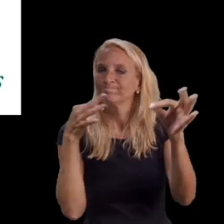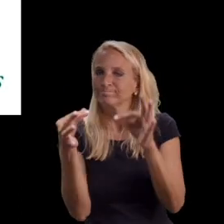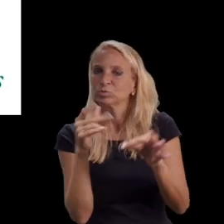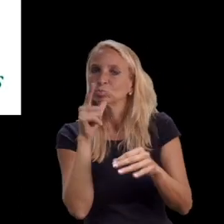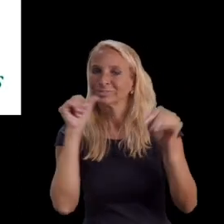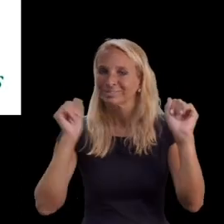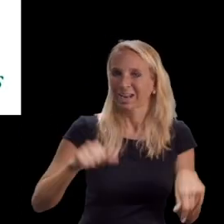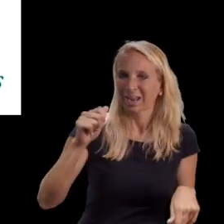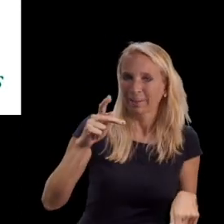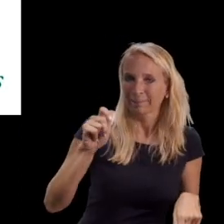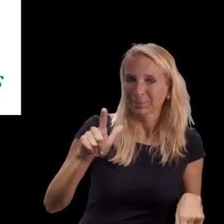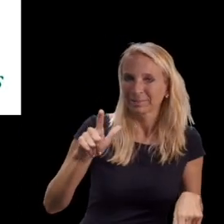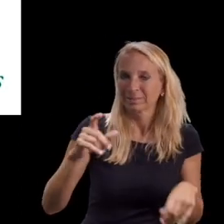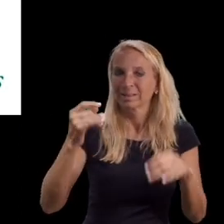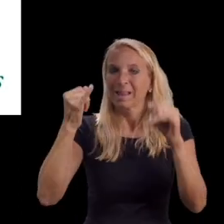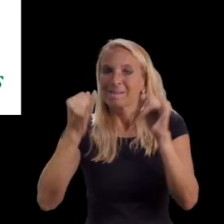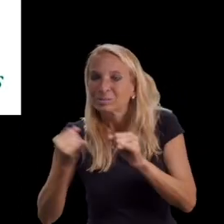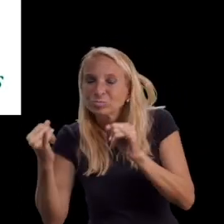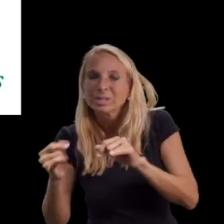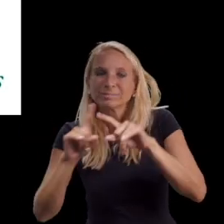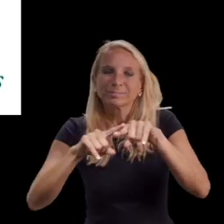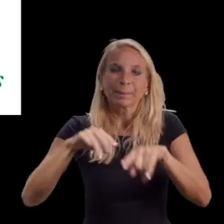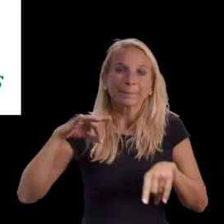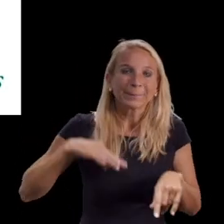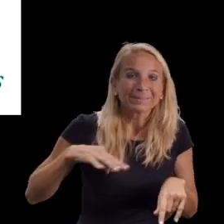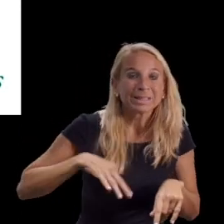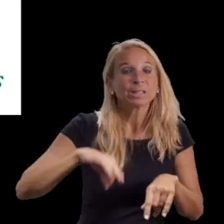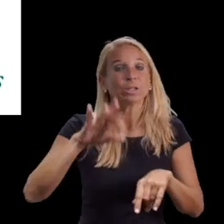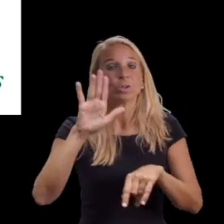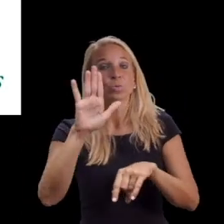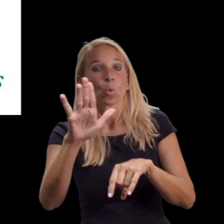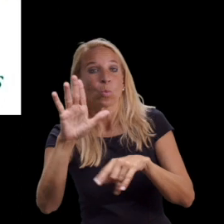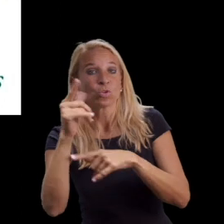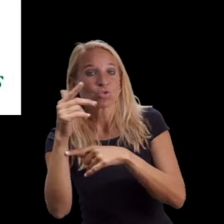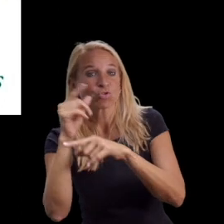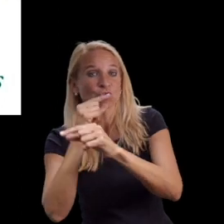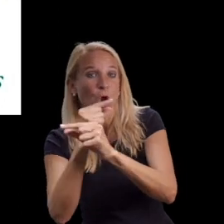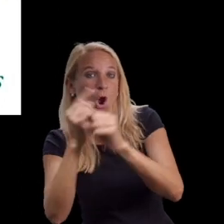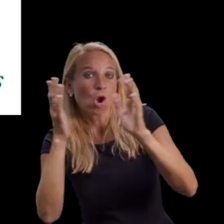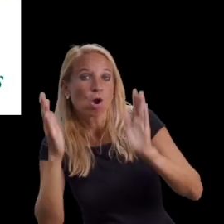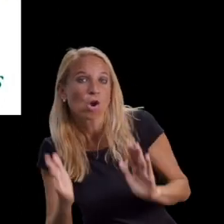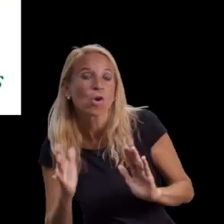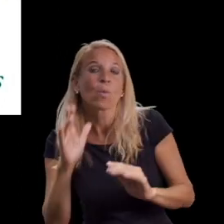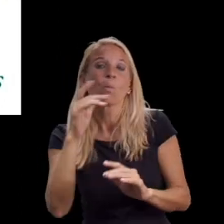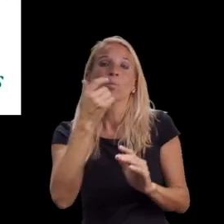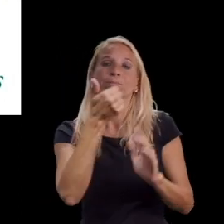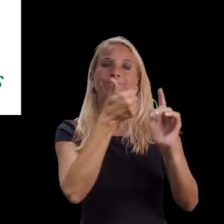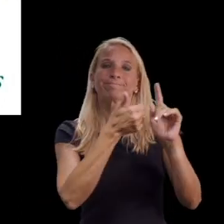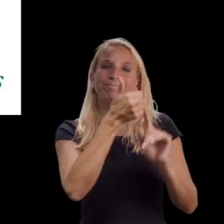but the individual themselves, the beneficiary, your guardian, legally authorized representative